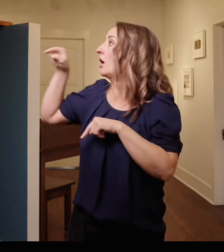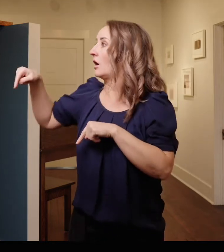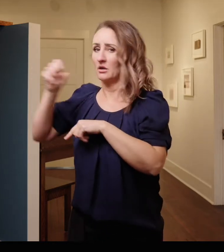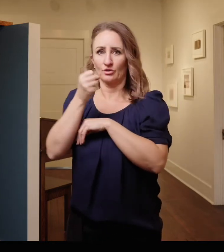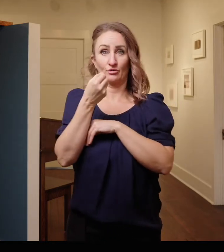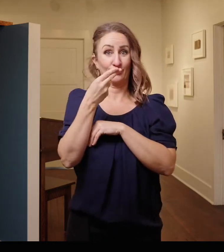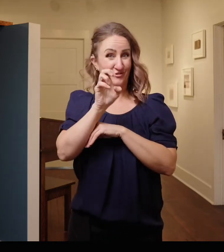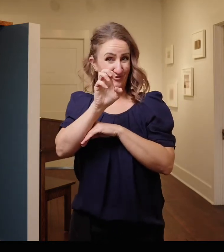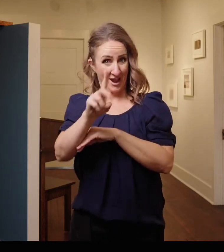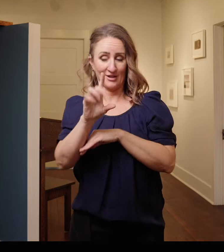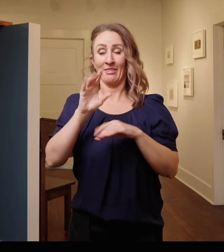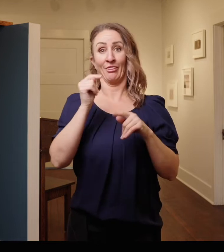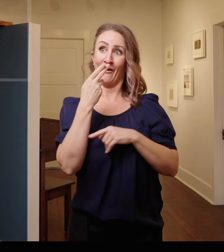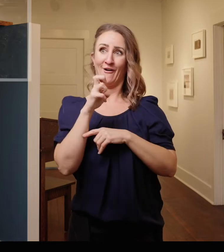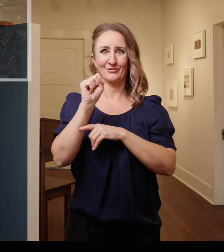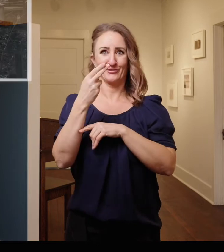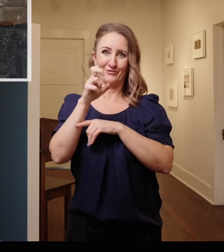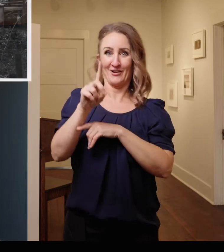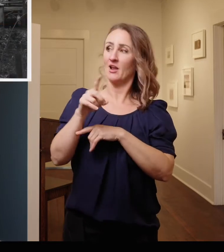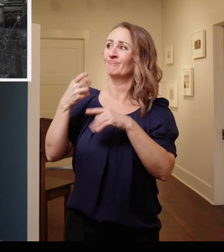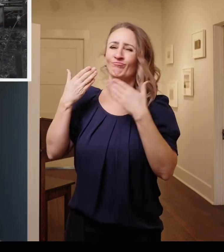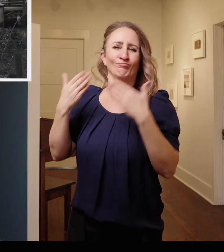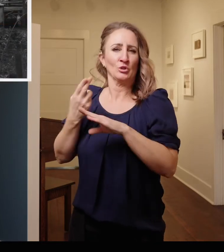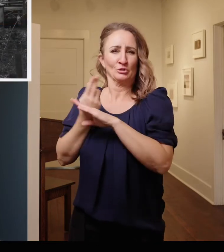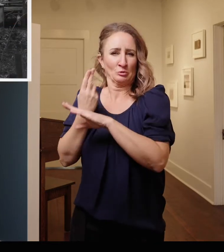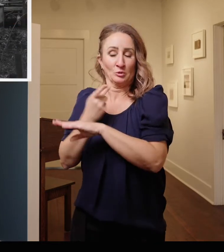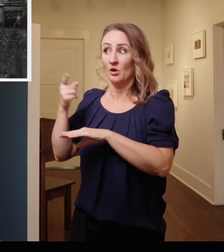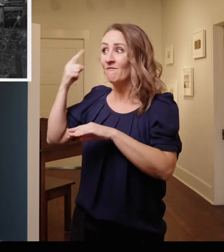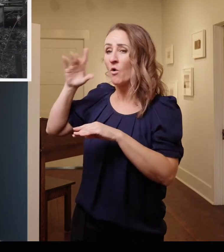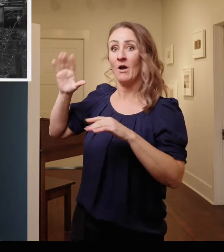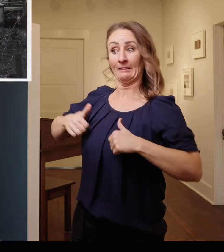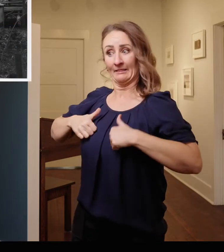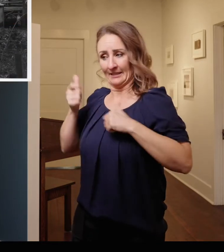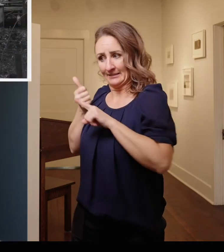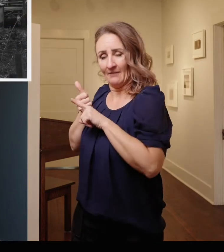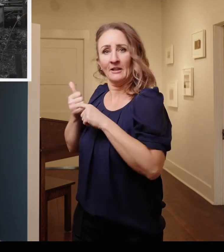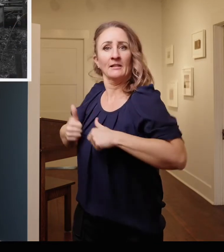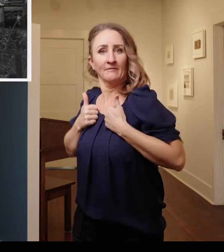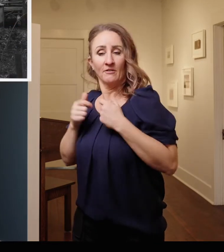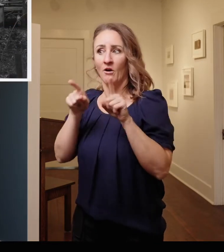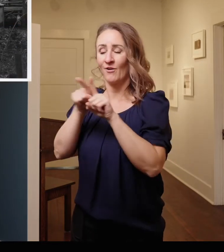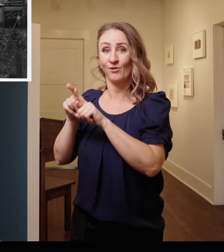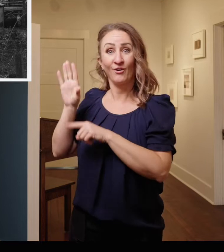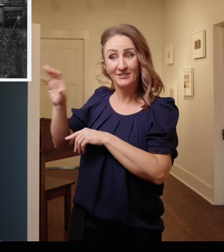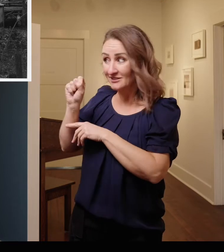Castle began to use one of the other buildings called The Shed as his private living space and studio.